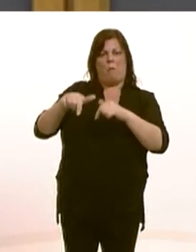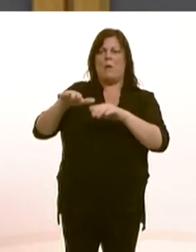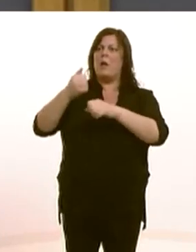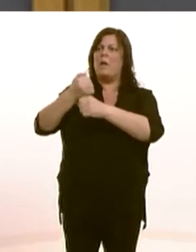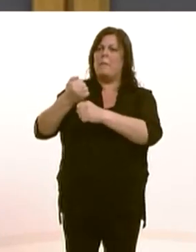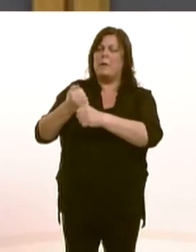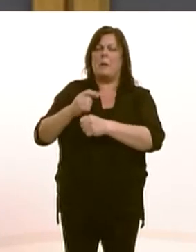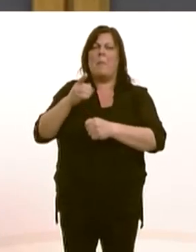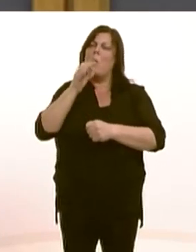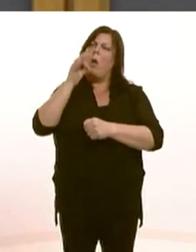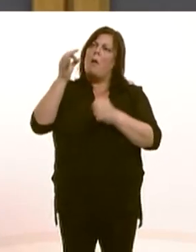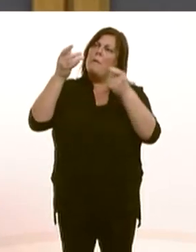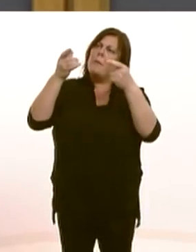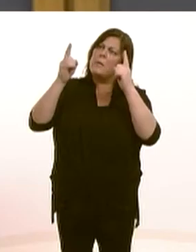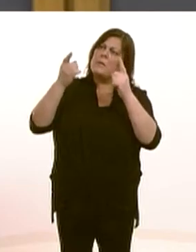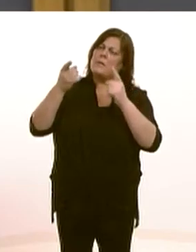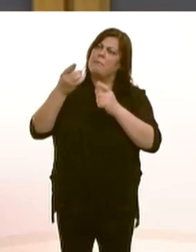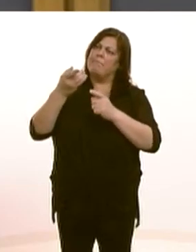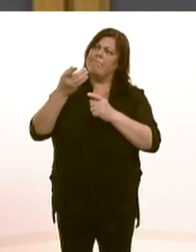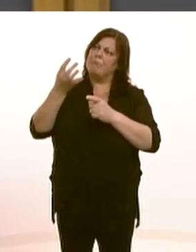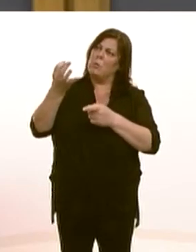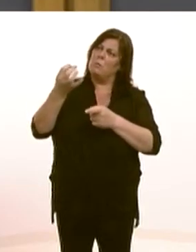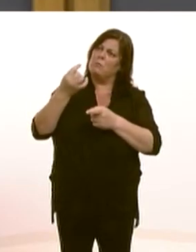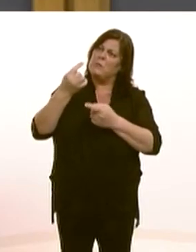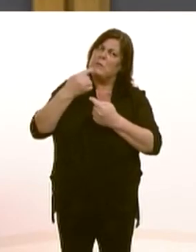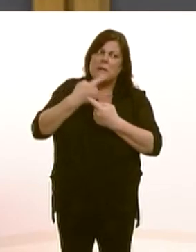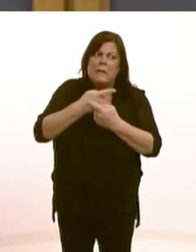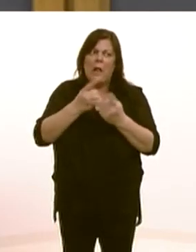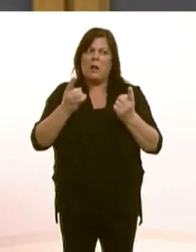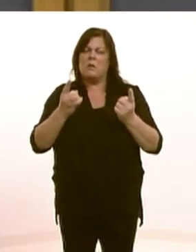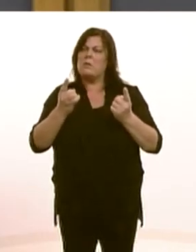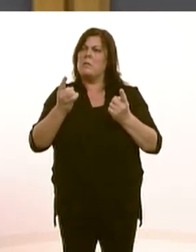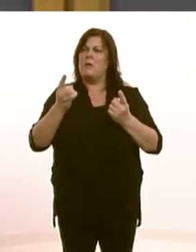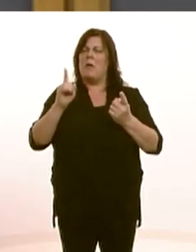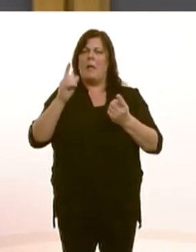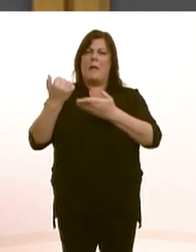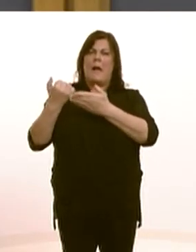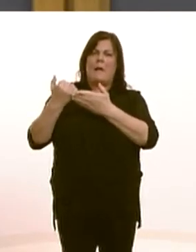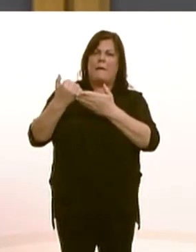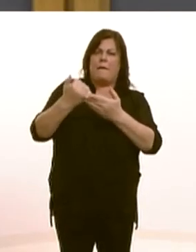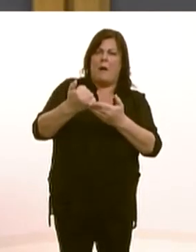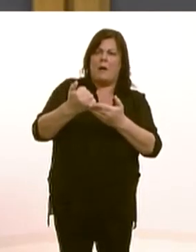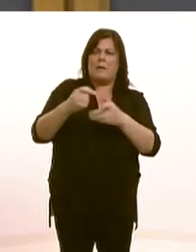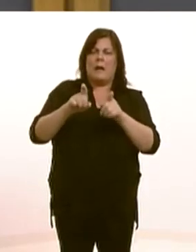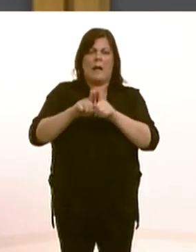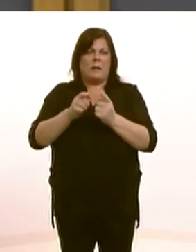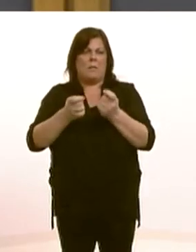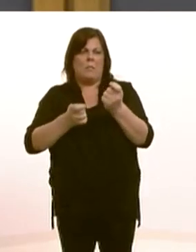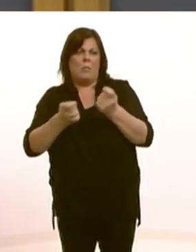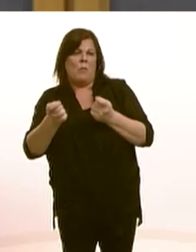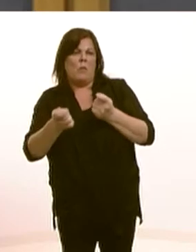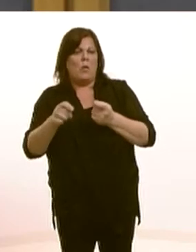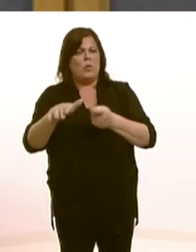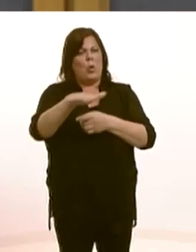tell us if the kind of advice and direction given to local authorities currently by the